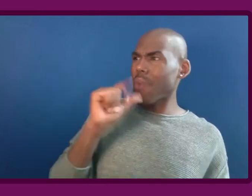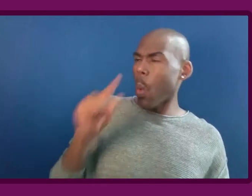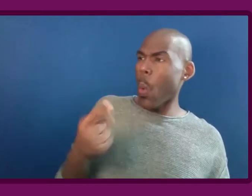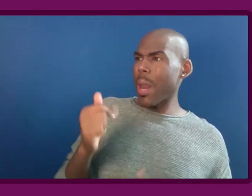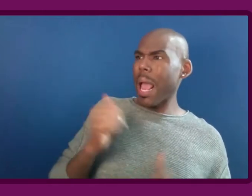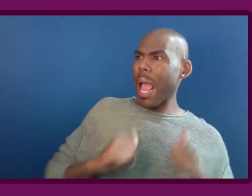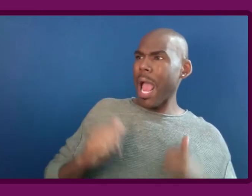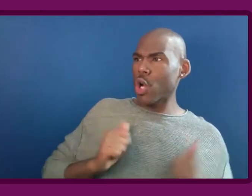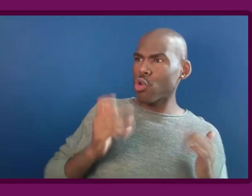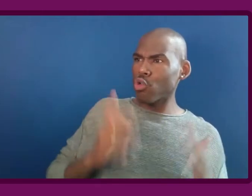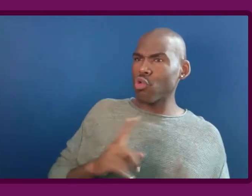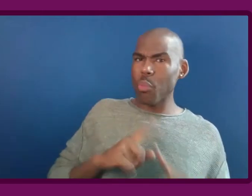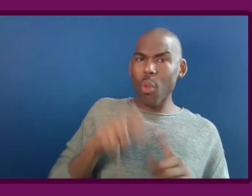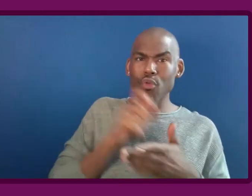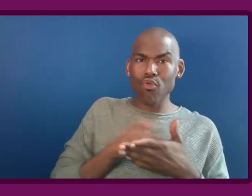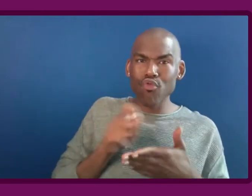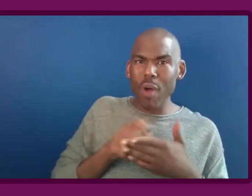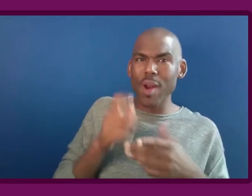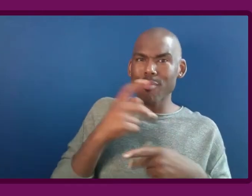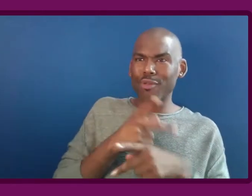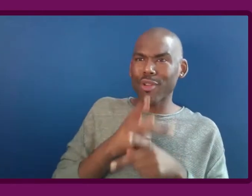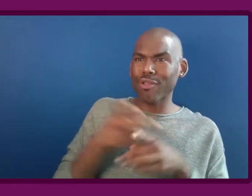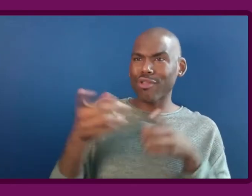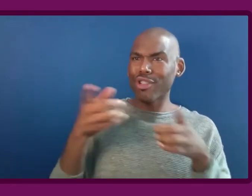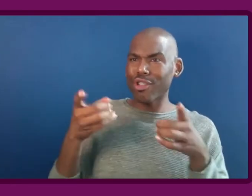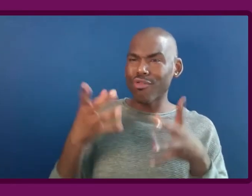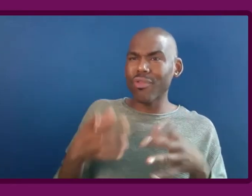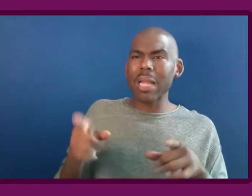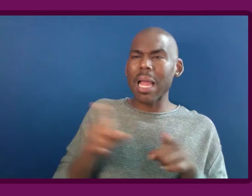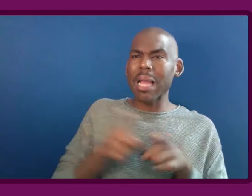involved not only as actors but in the writing, in the production, directing,